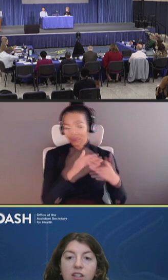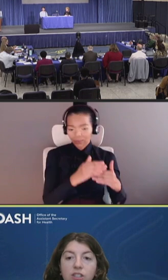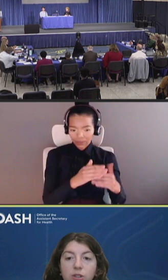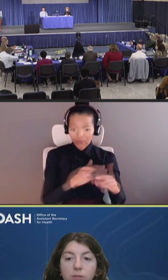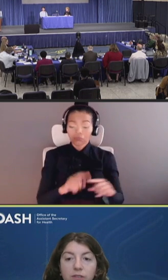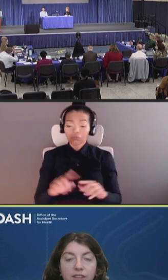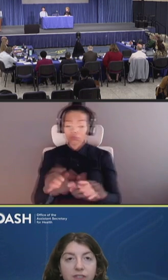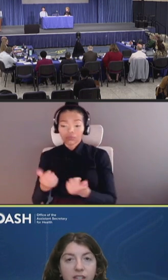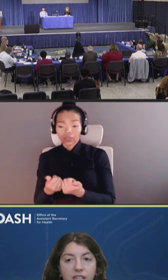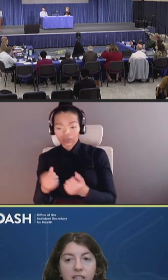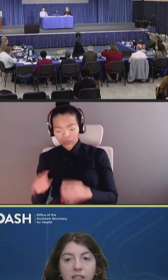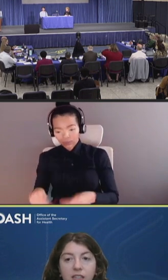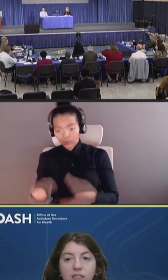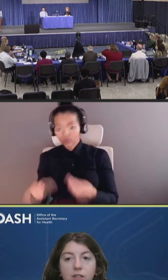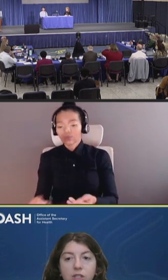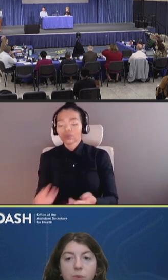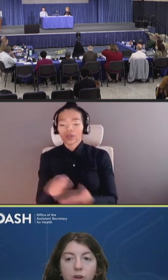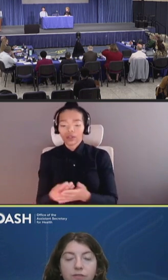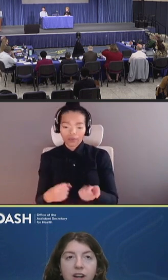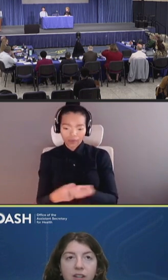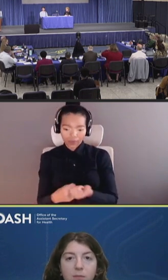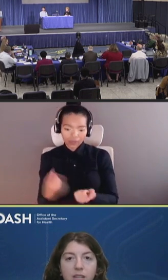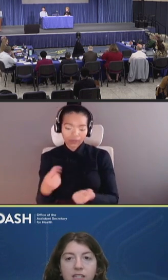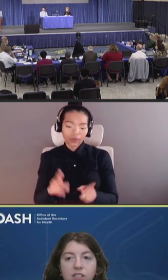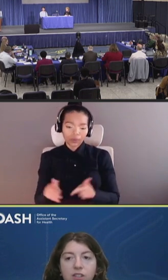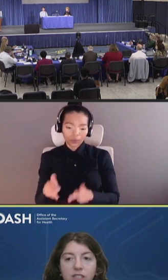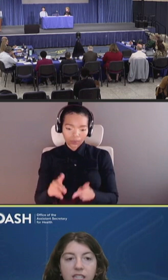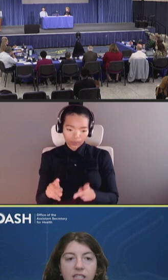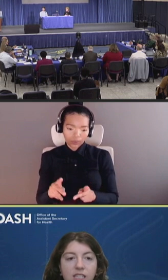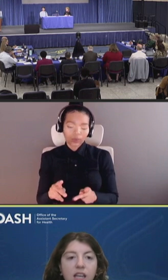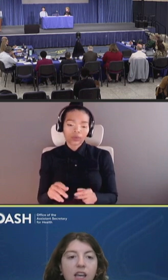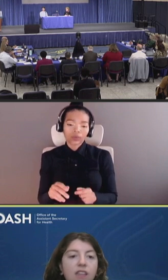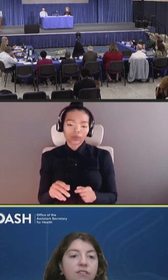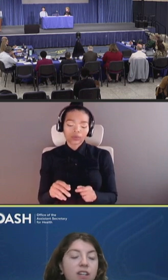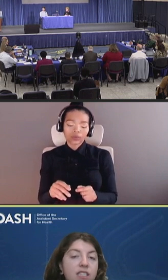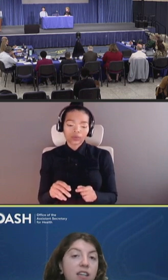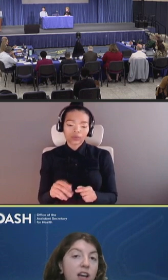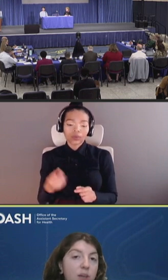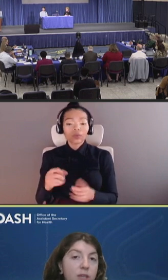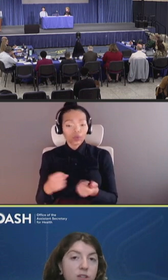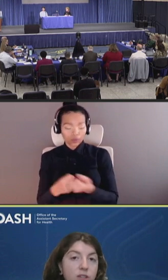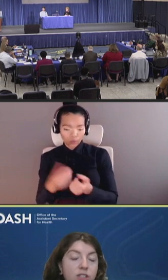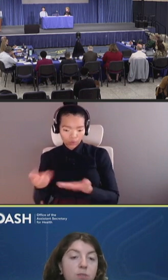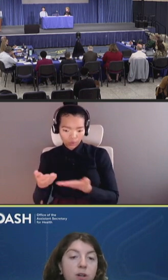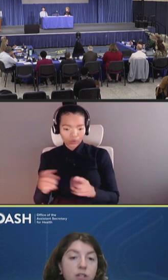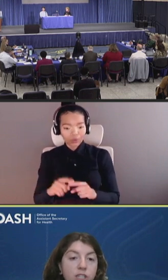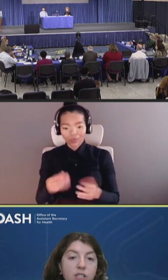do provide funding to support viral hepatitis services, the funds cannot be used to purchase